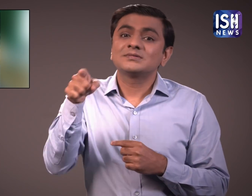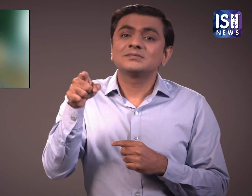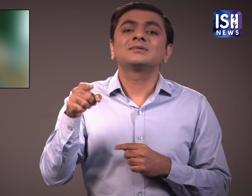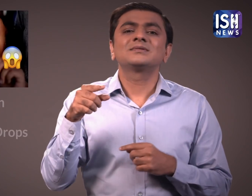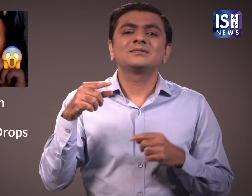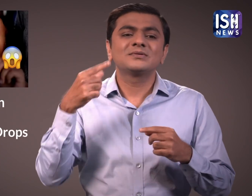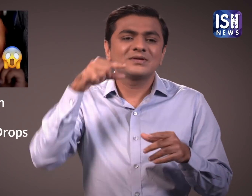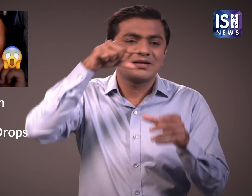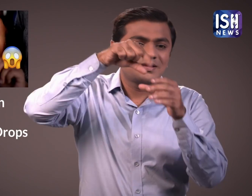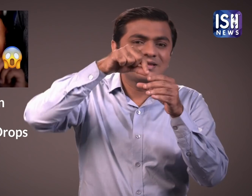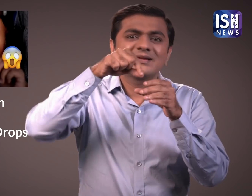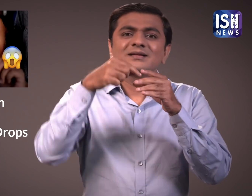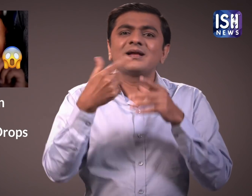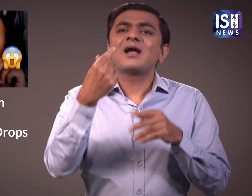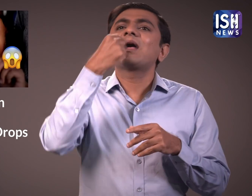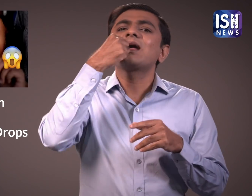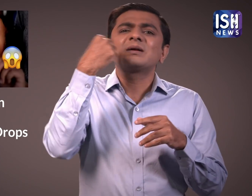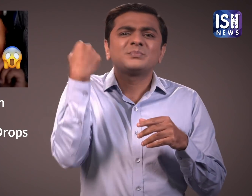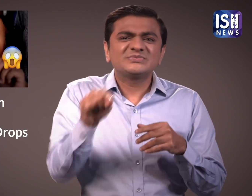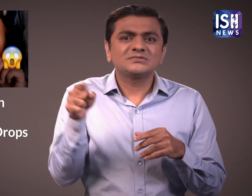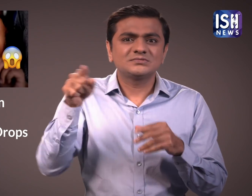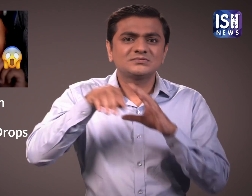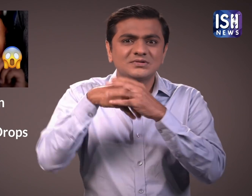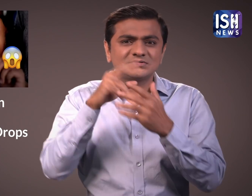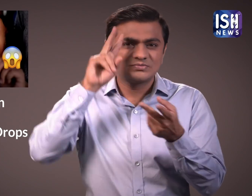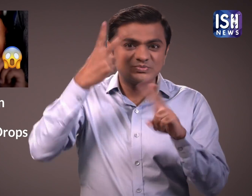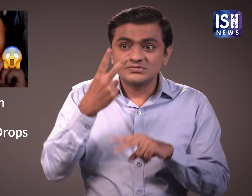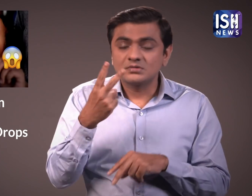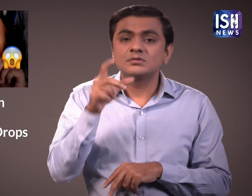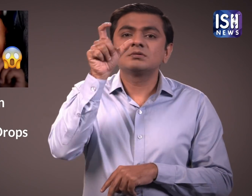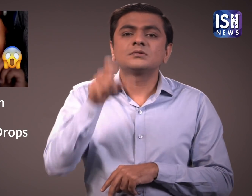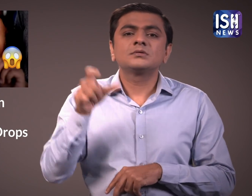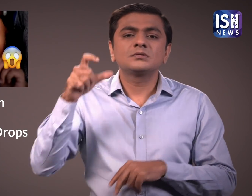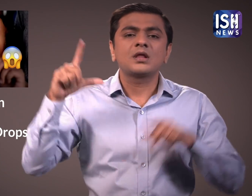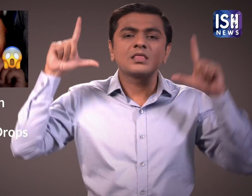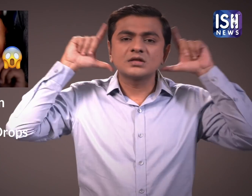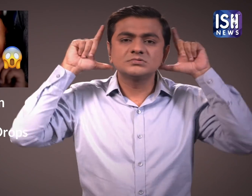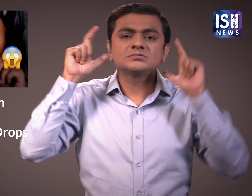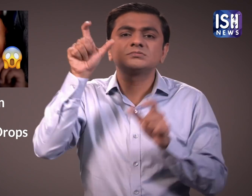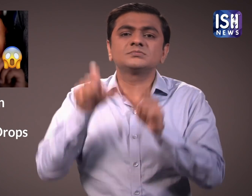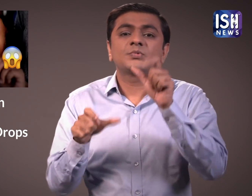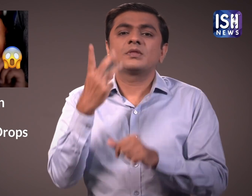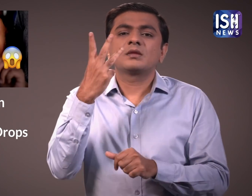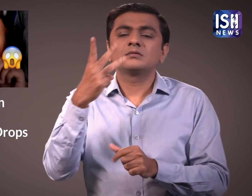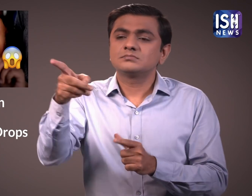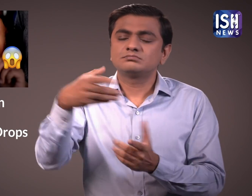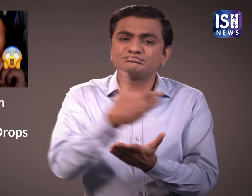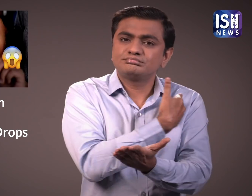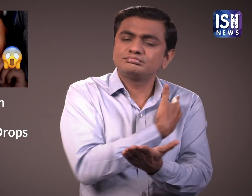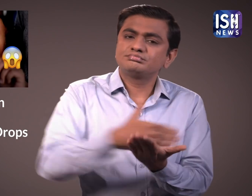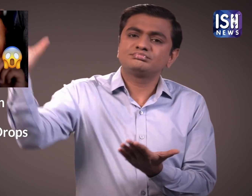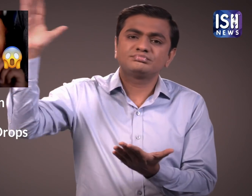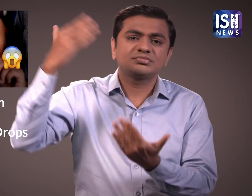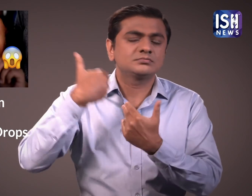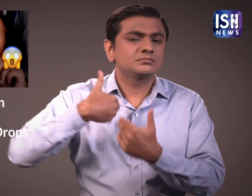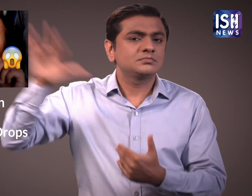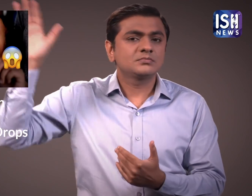Three nurses on duty at the time have been suspended in relation to the incident.